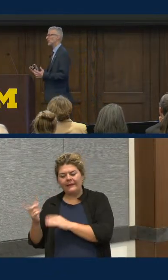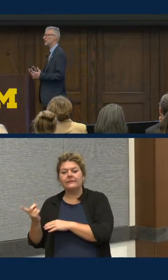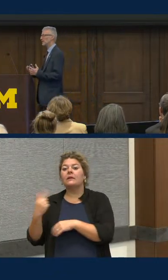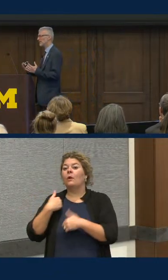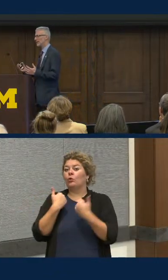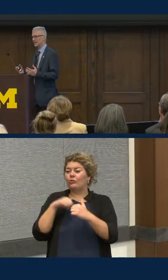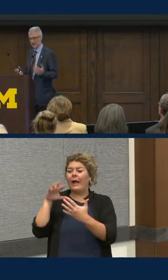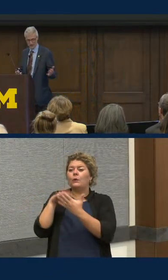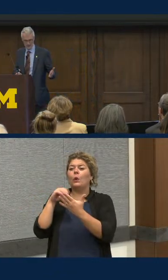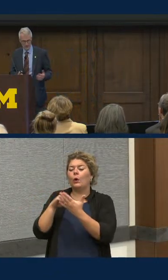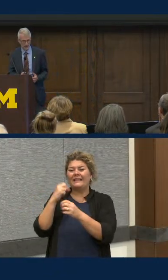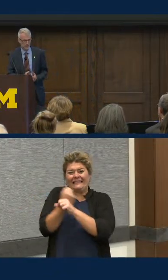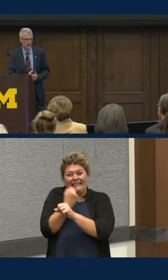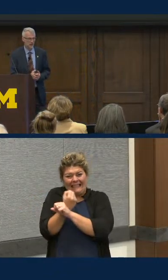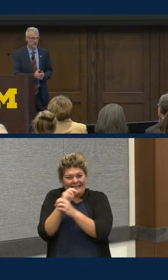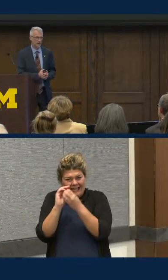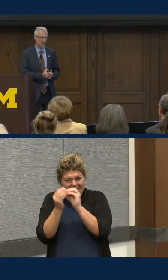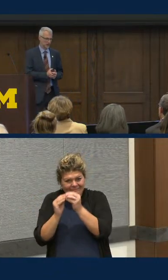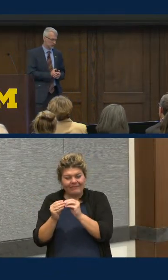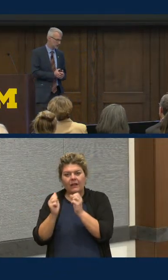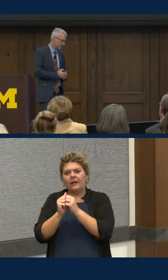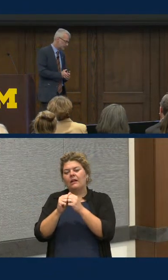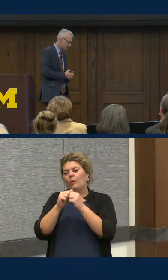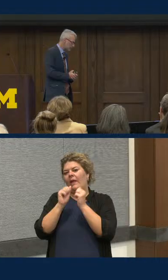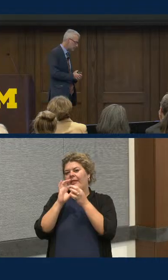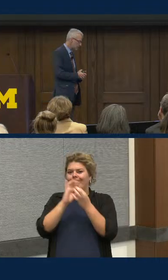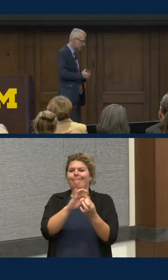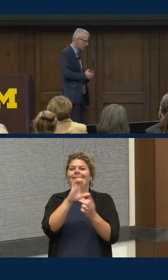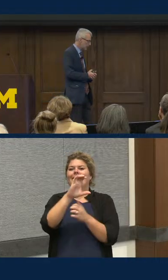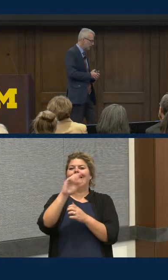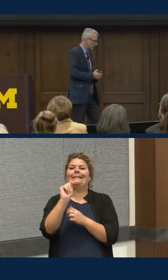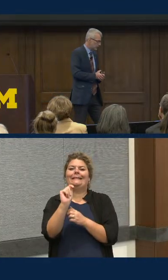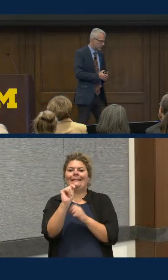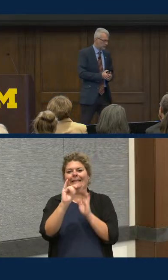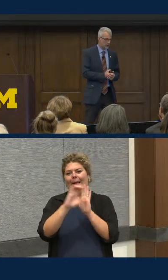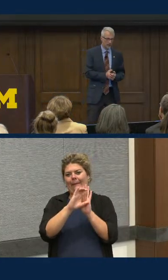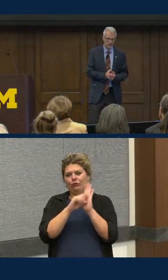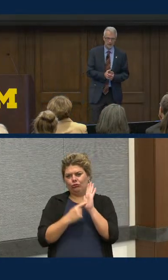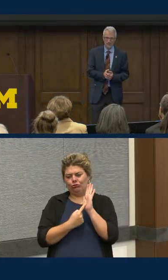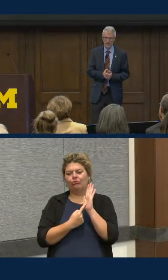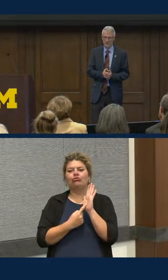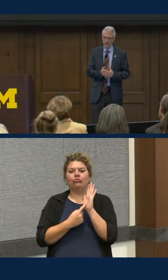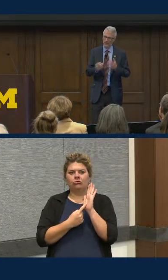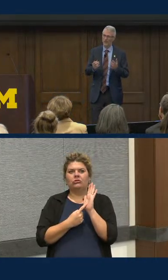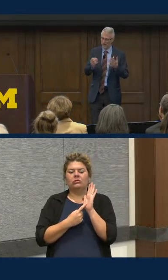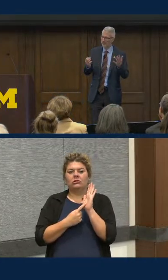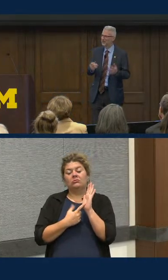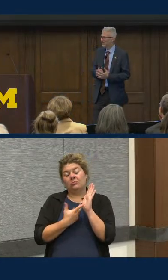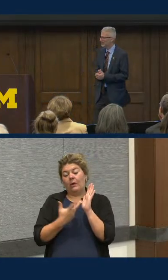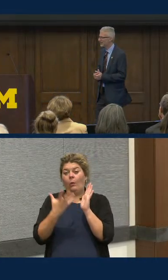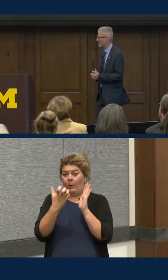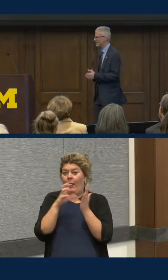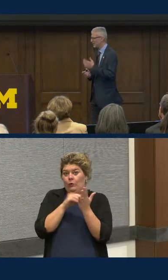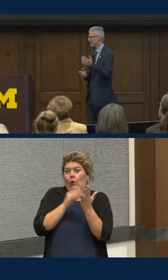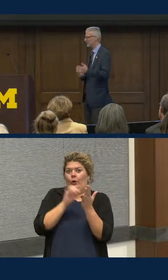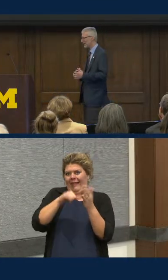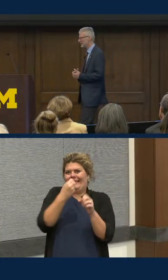case of CT images. So that we can well we want to learn the